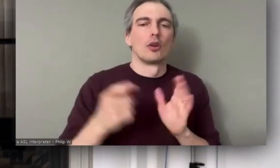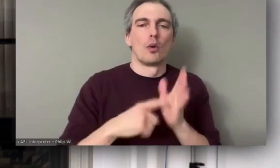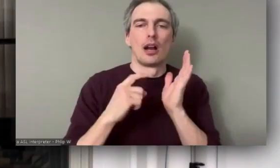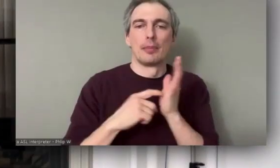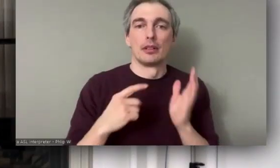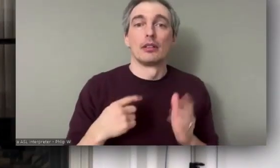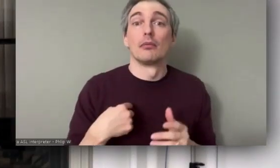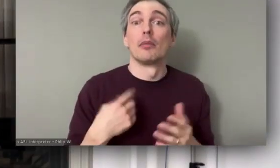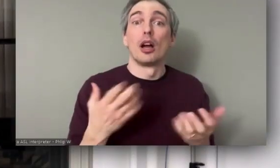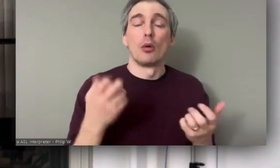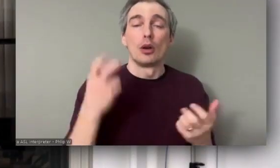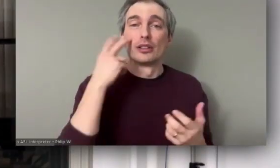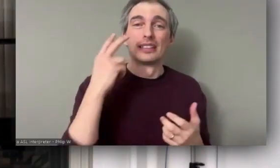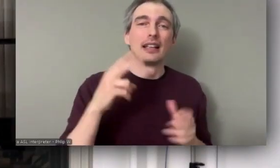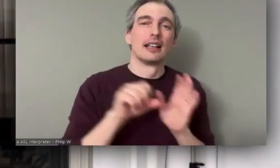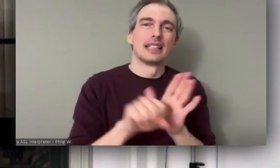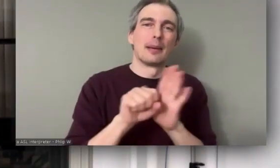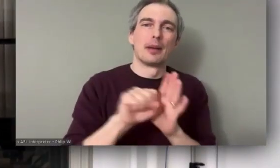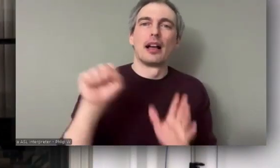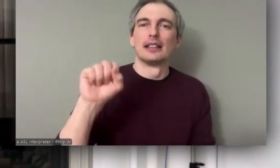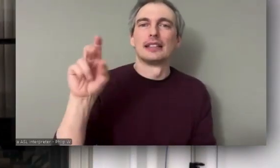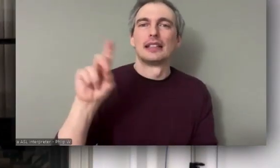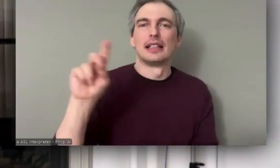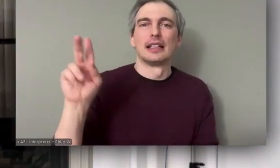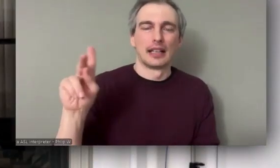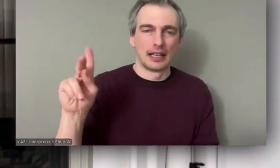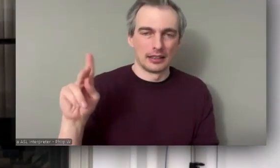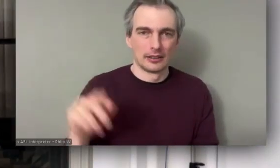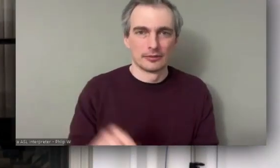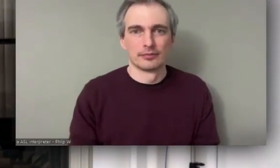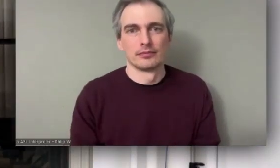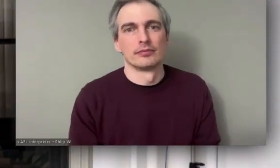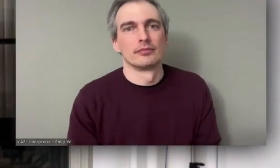I'm a person that -- the things that companies put into the software